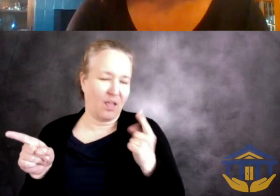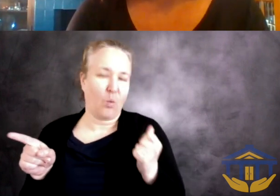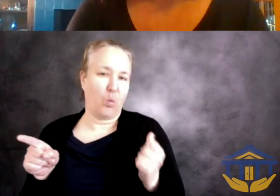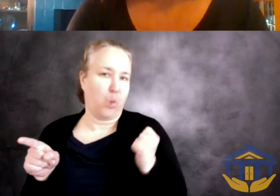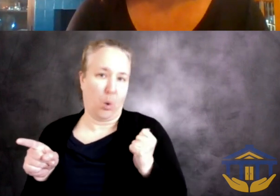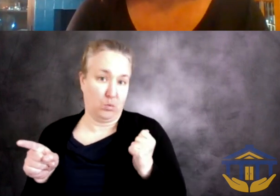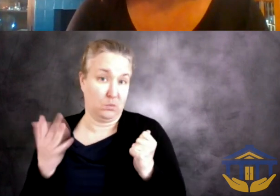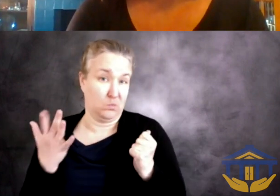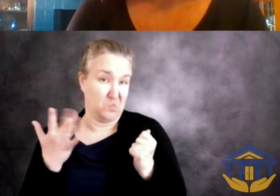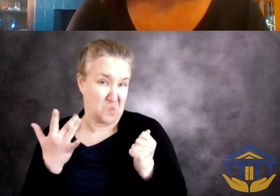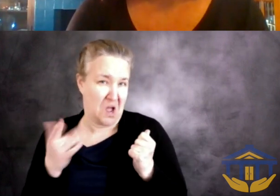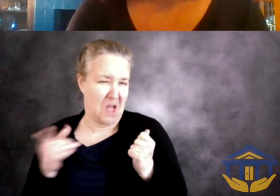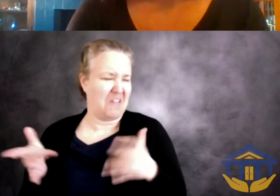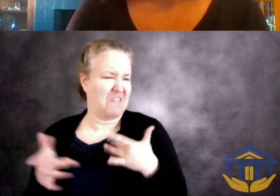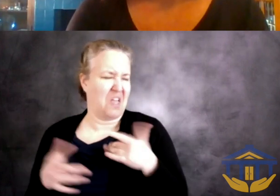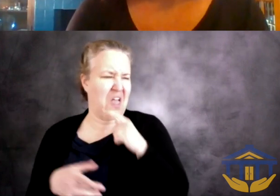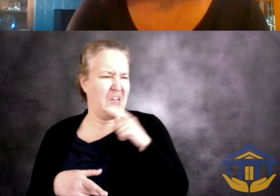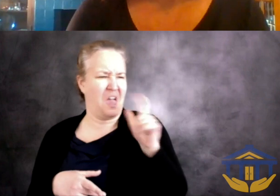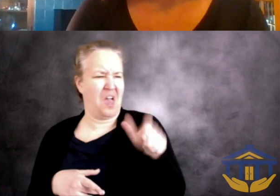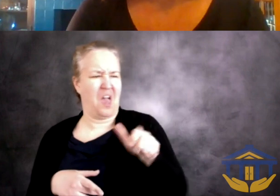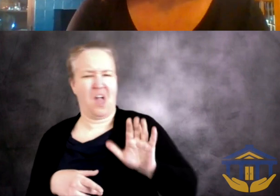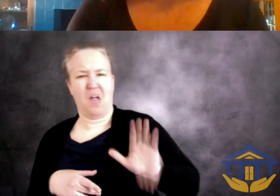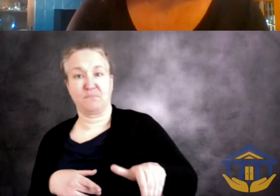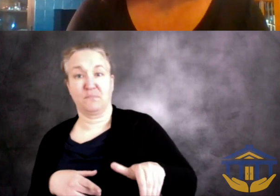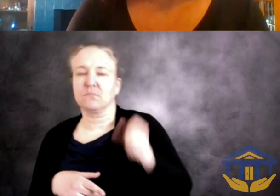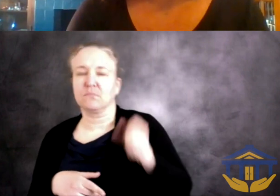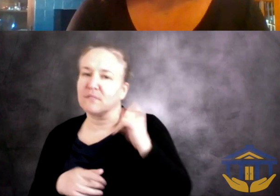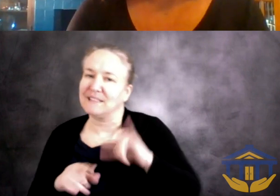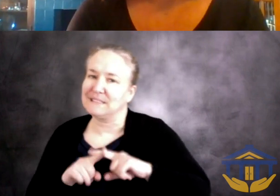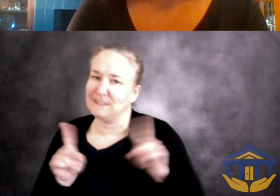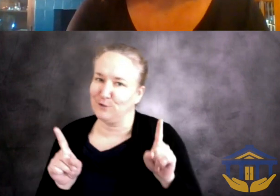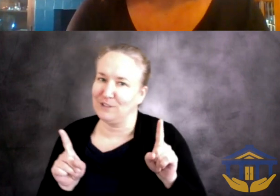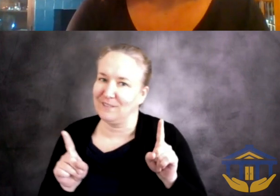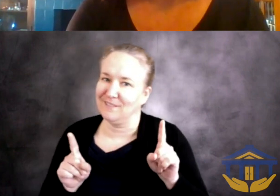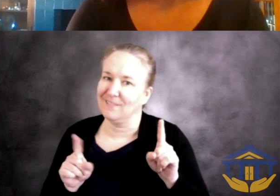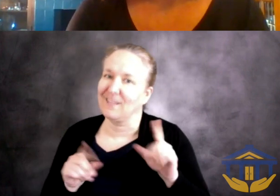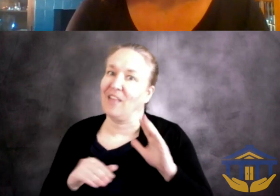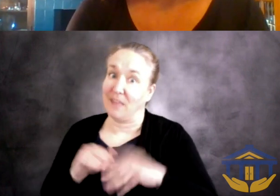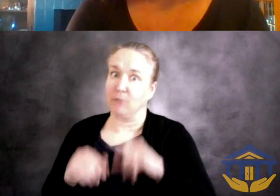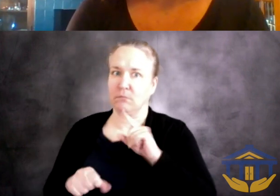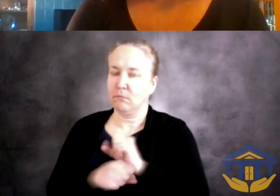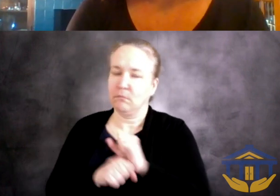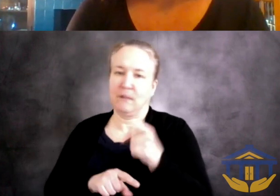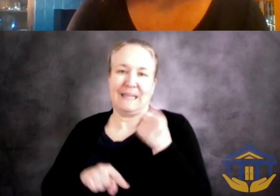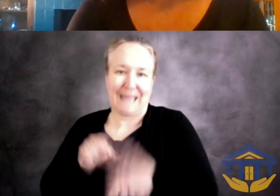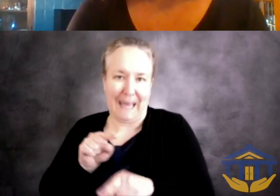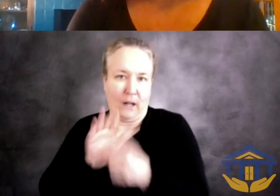feel it's needed but that is very different than they can't, like, legally provide that.